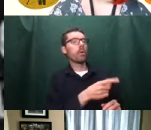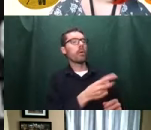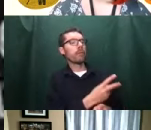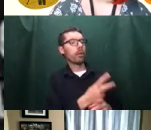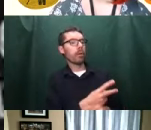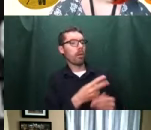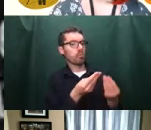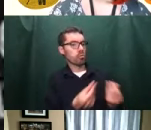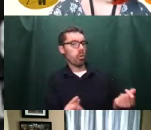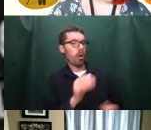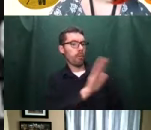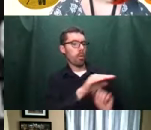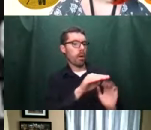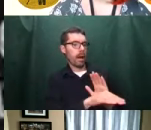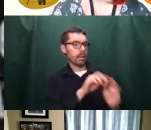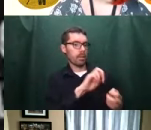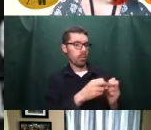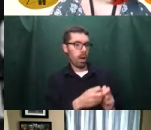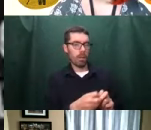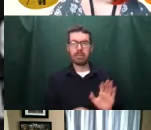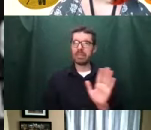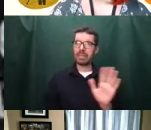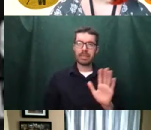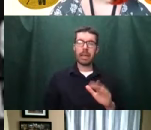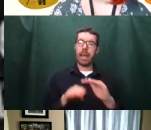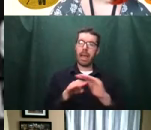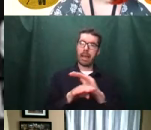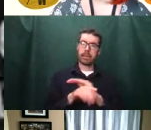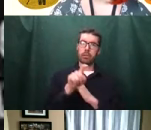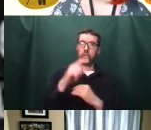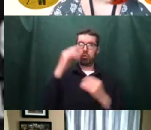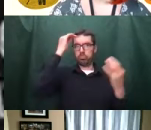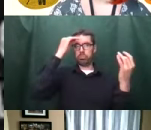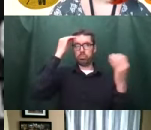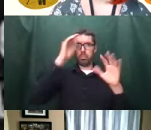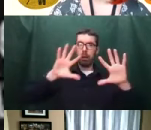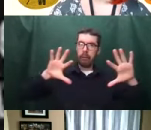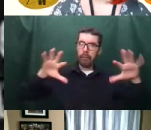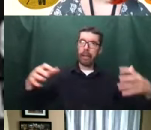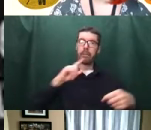issue but access is rarely weaved into collective commitment and a way of being. It is also